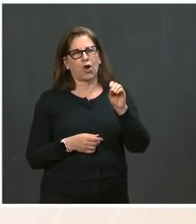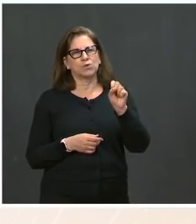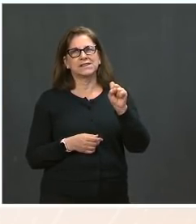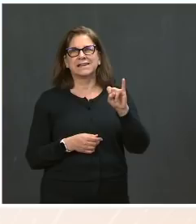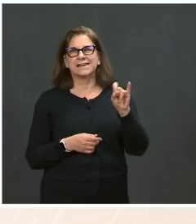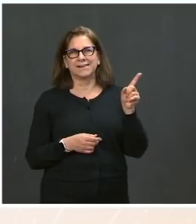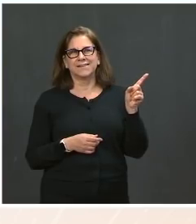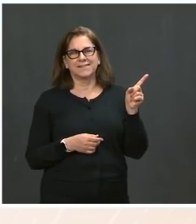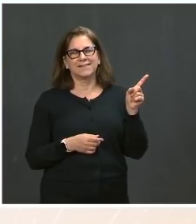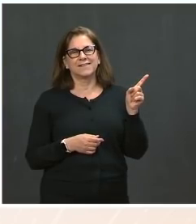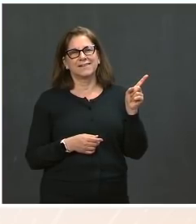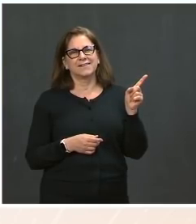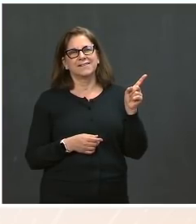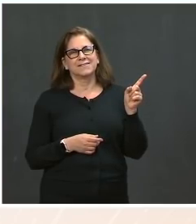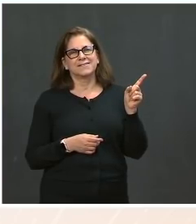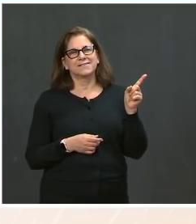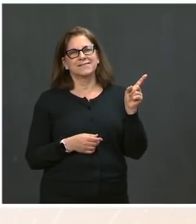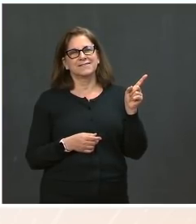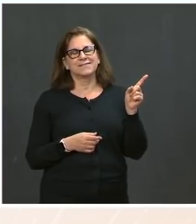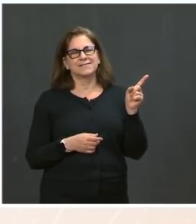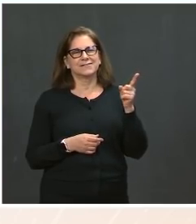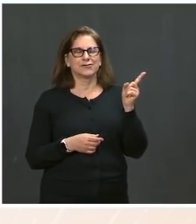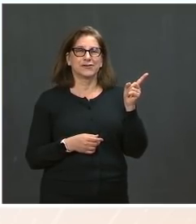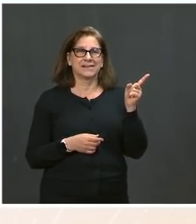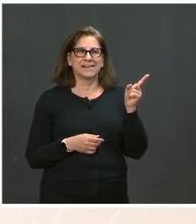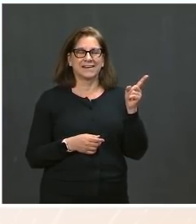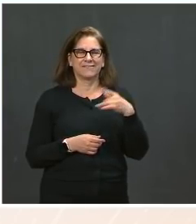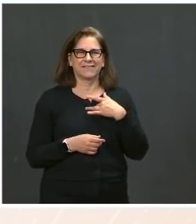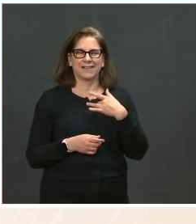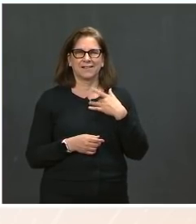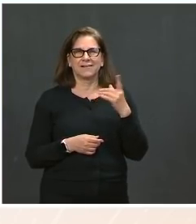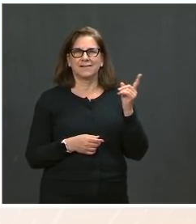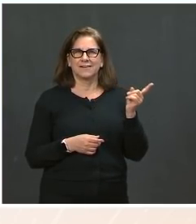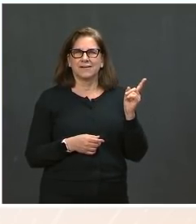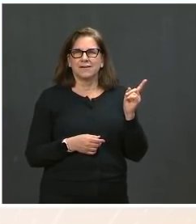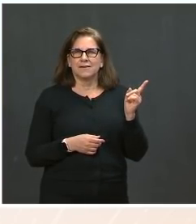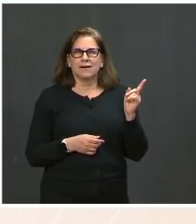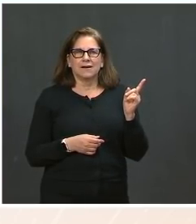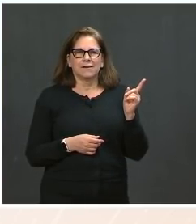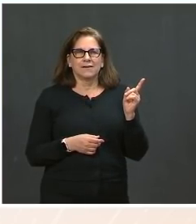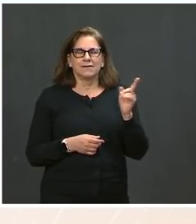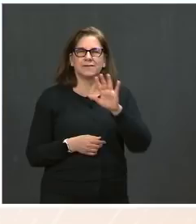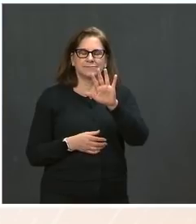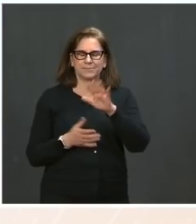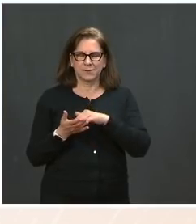And we also know that the House Democrat -- enough House Democrats, mainly from New York and New Jersey,